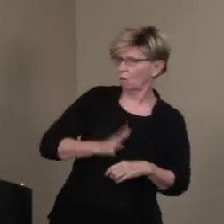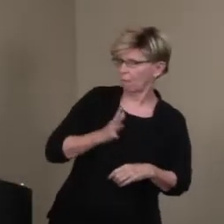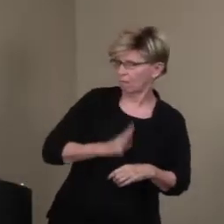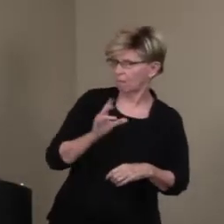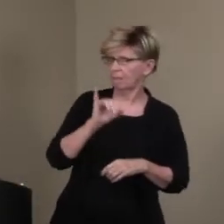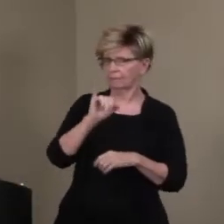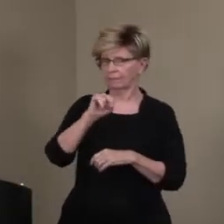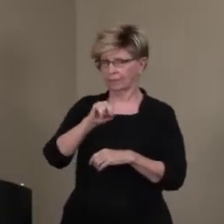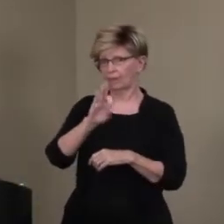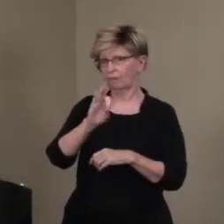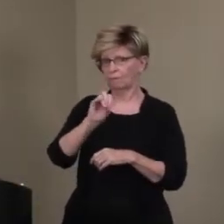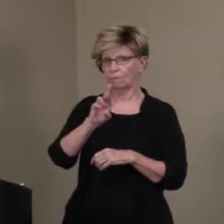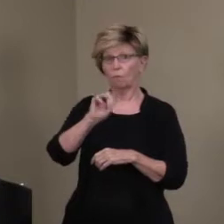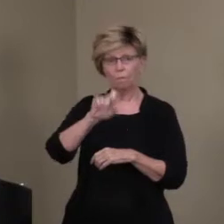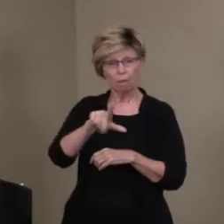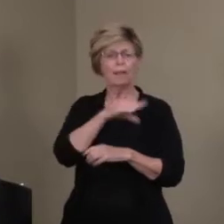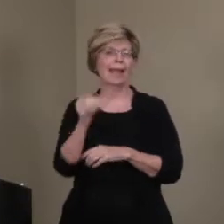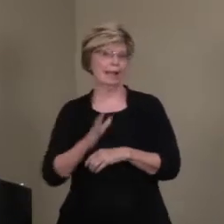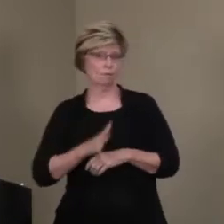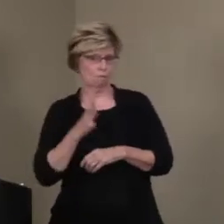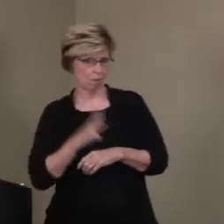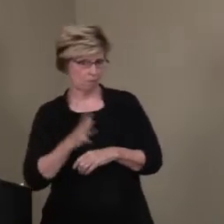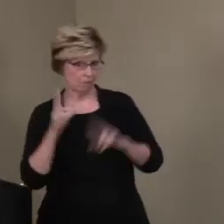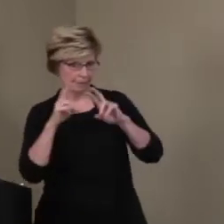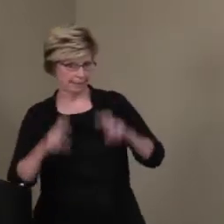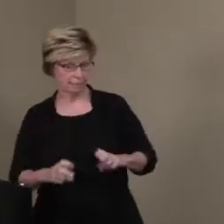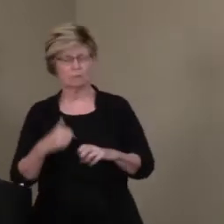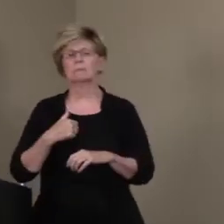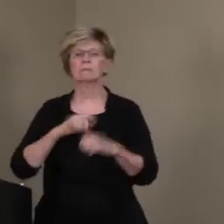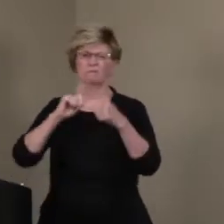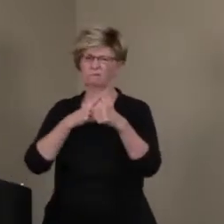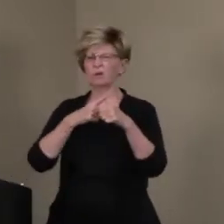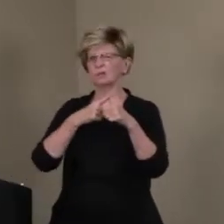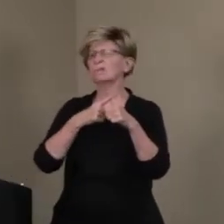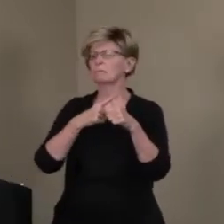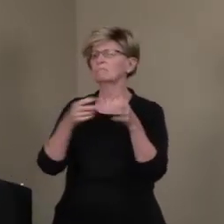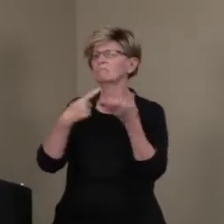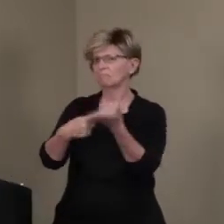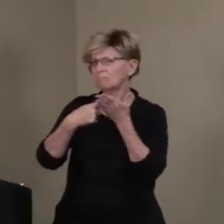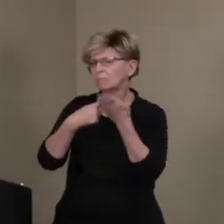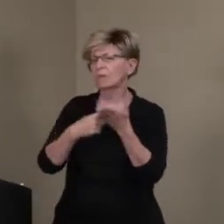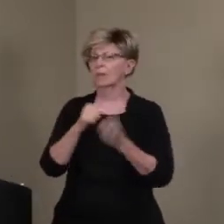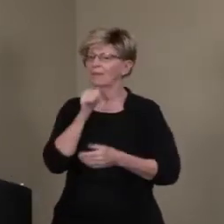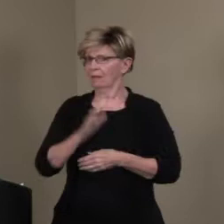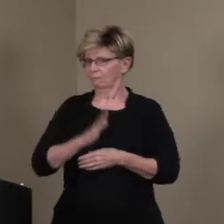it's not formal we have formal and informal assessments